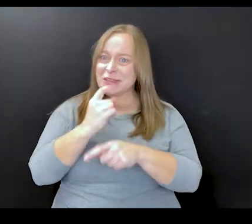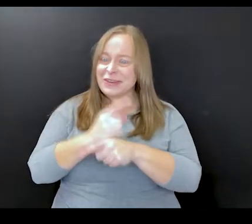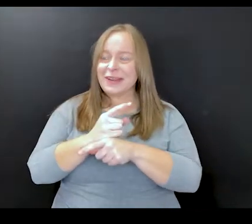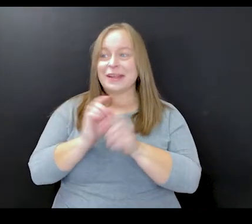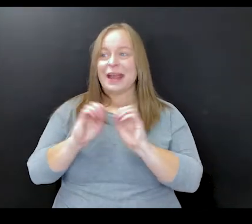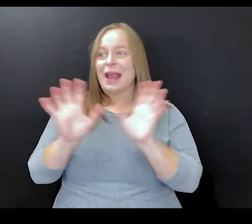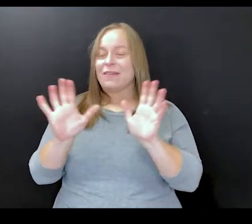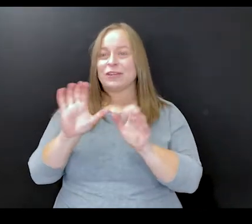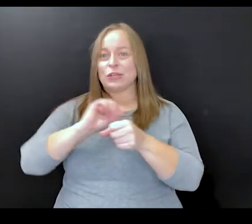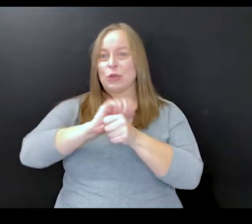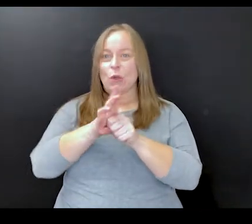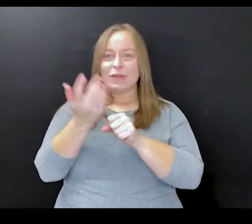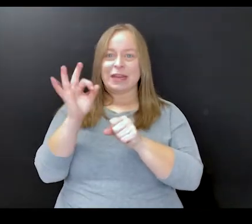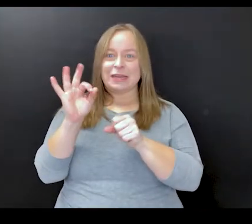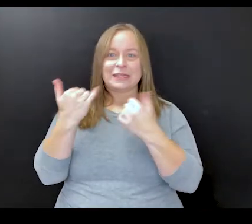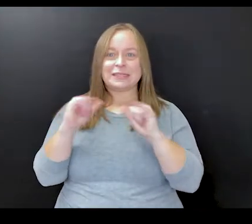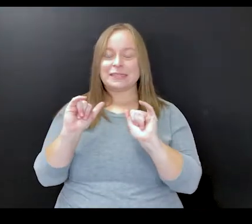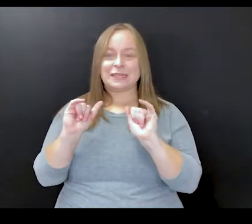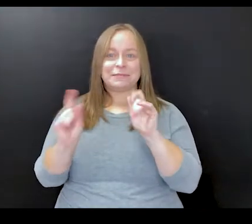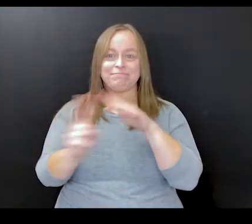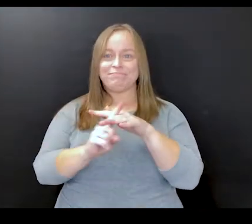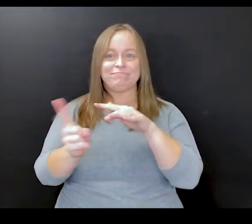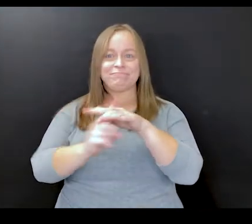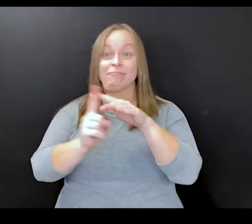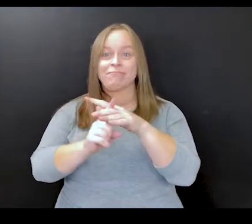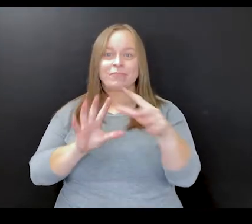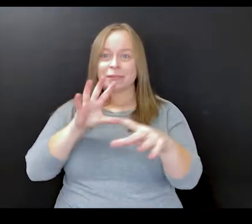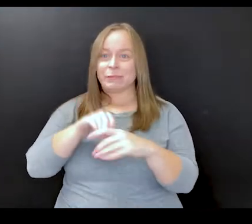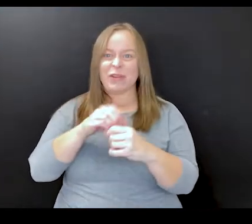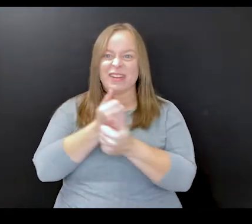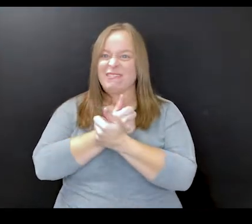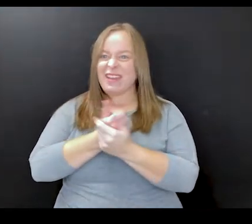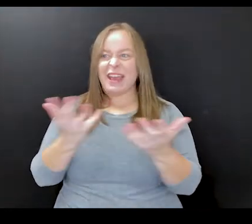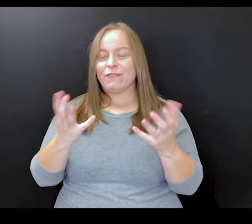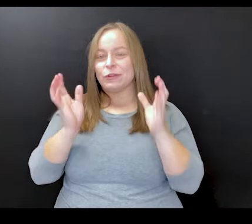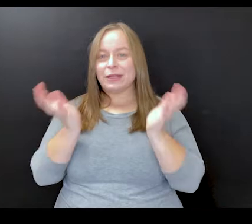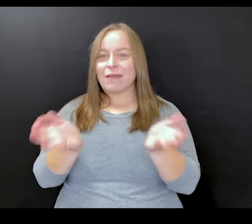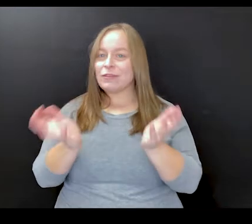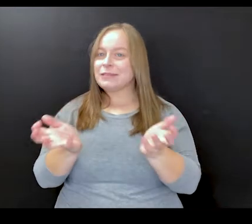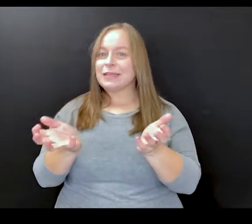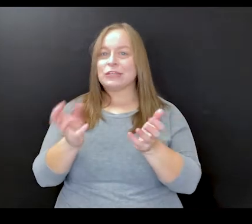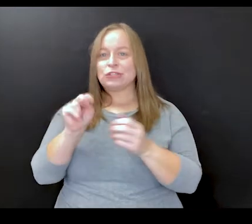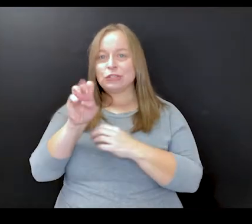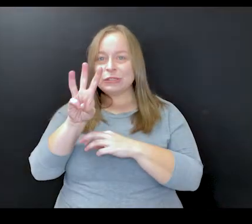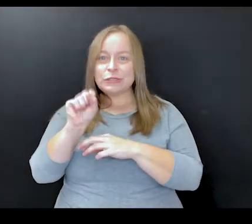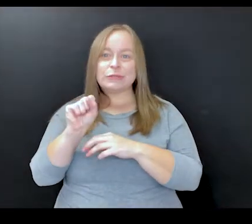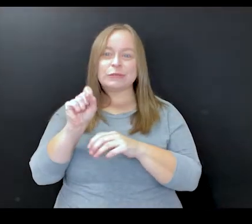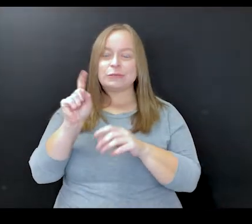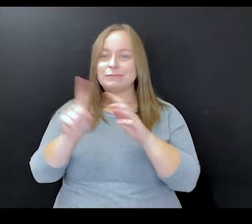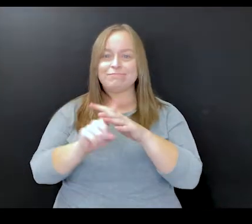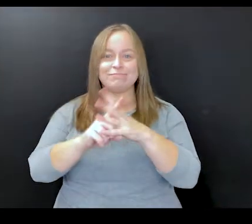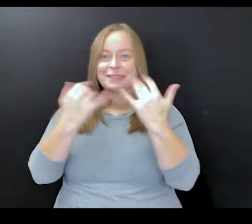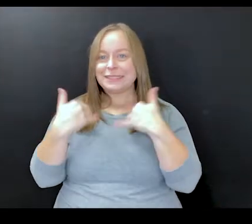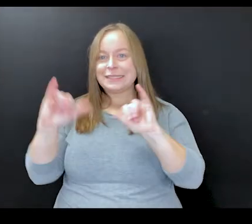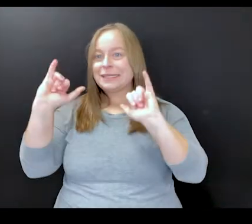and obviously COVID-19 continues just to be a part of every conversation and the news that we're seeing still.